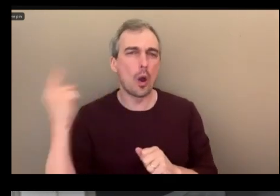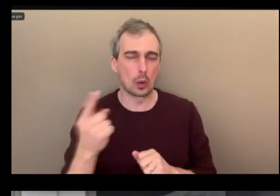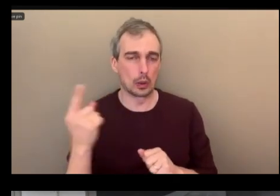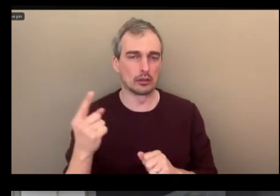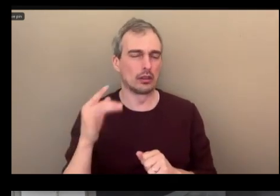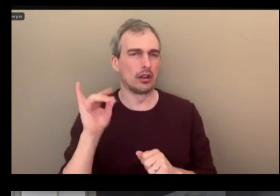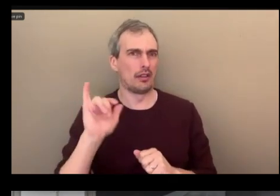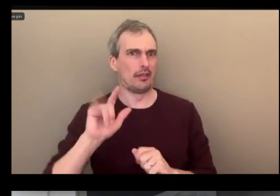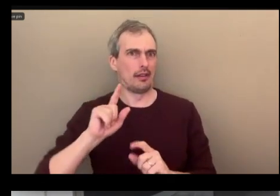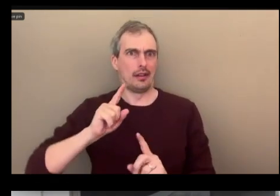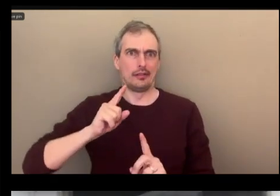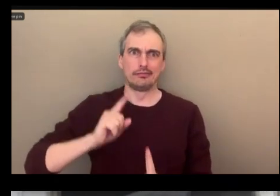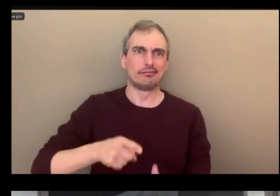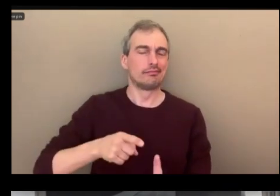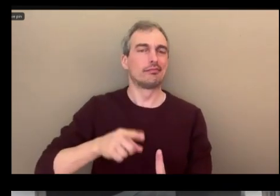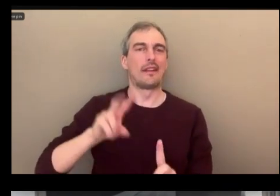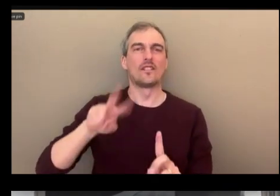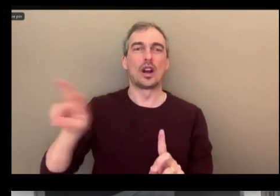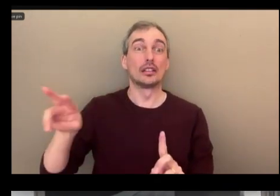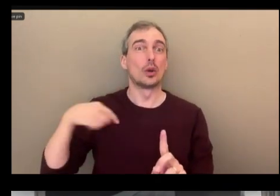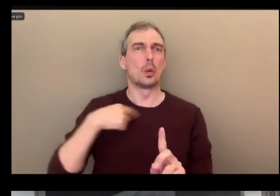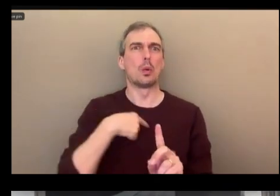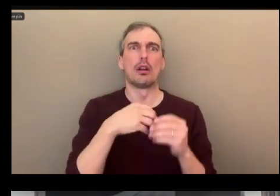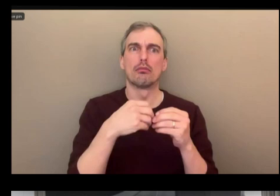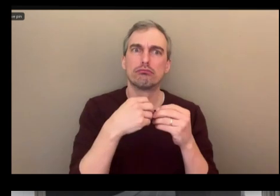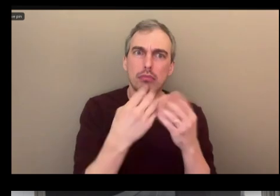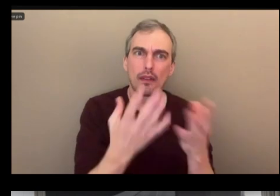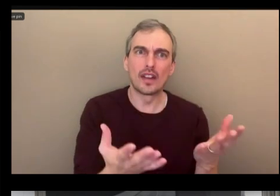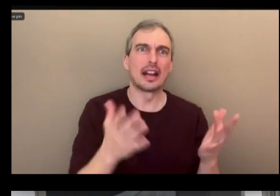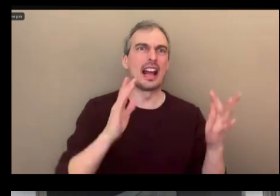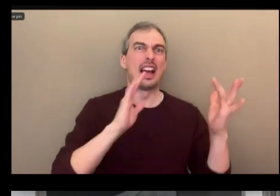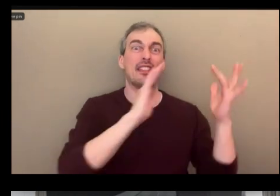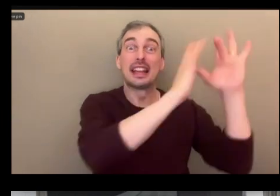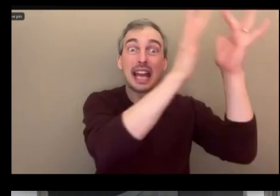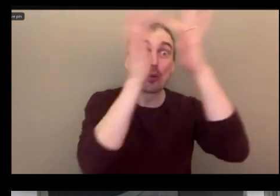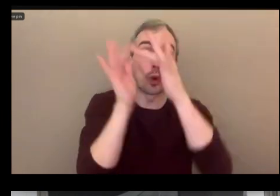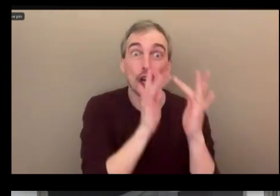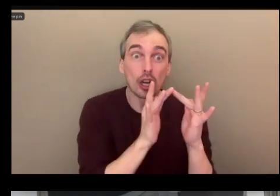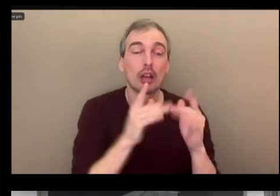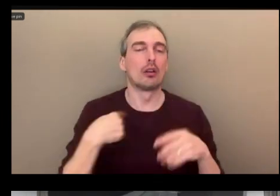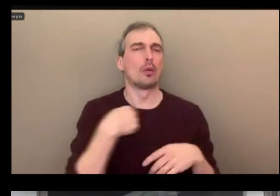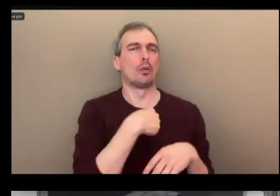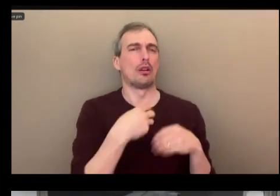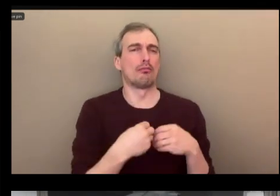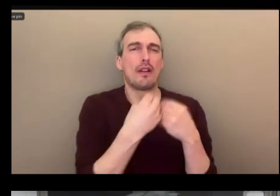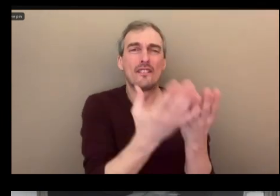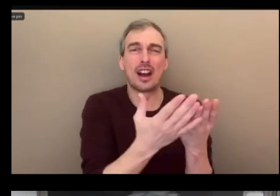We're providing the right mobile apps. To do all these things. Live, work, and play.